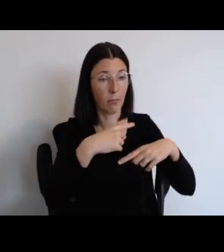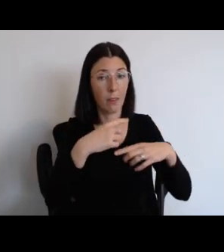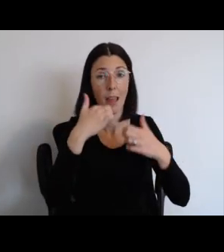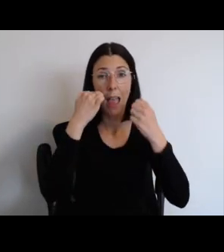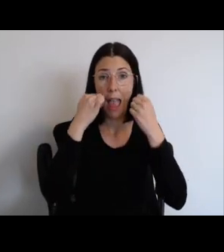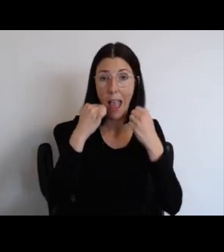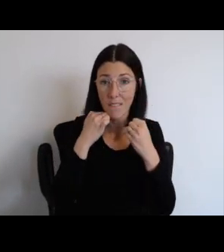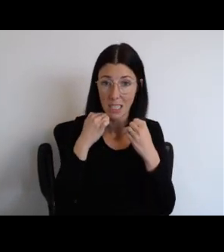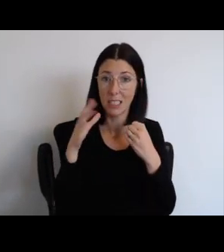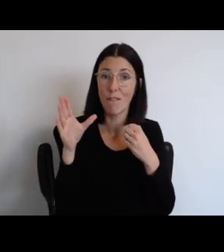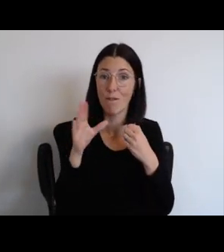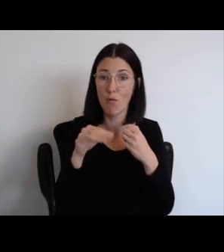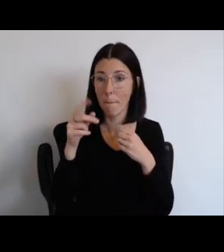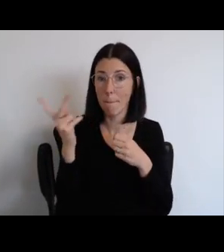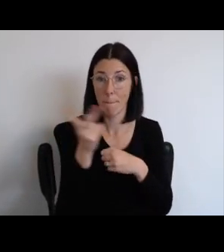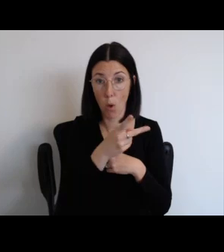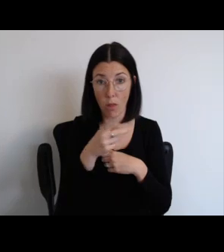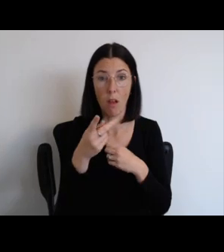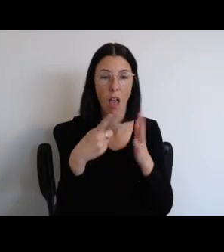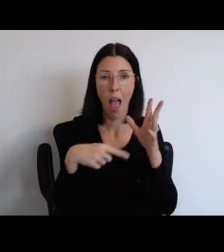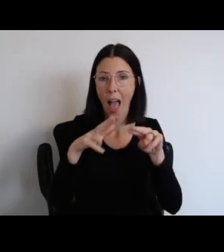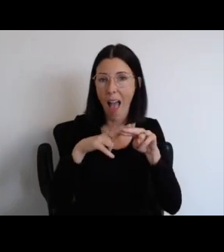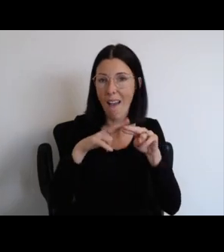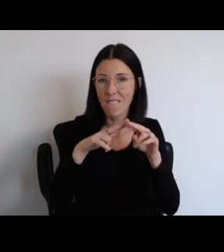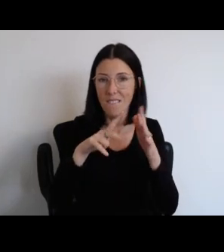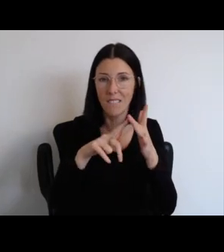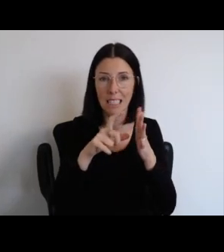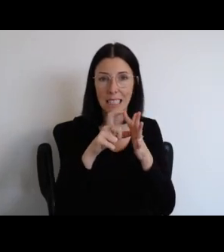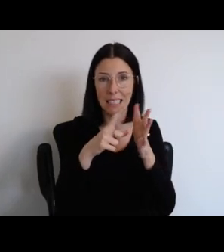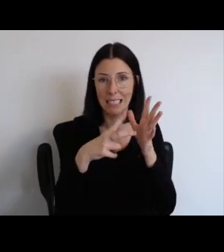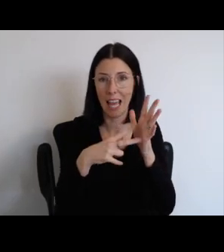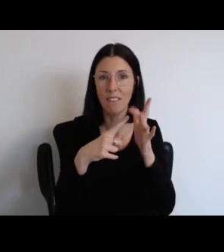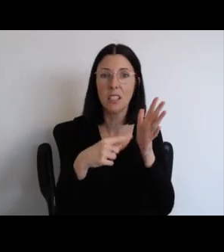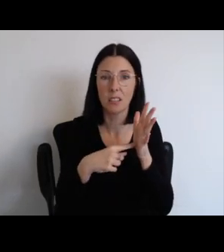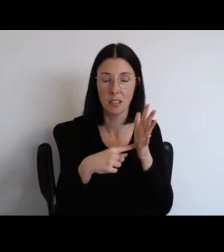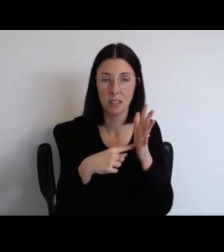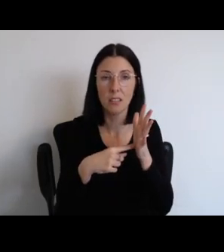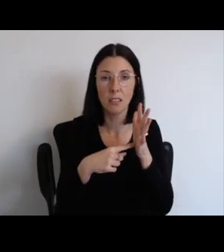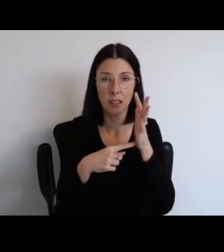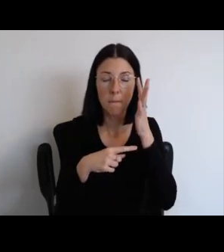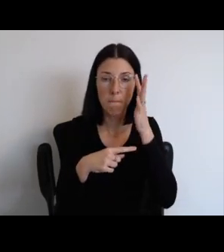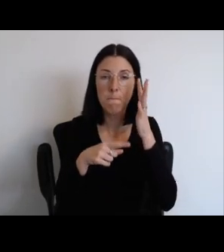that process um and that can sometimes you know see one of the parties be giving evidence in a